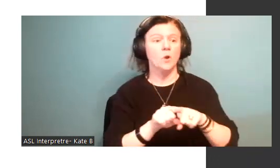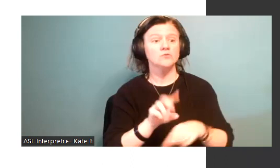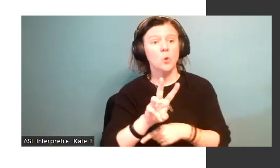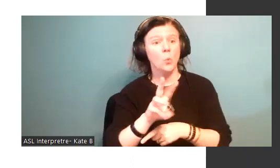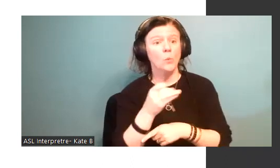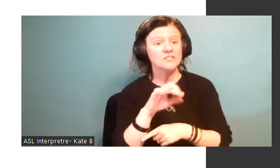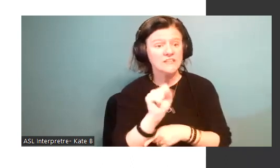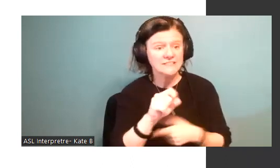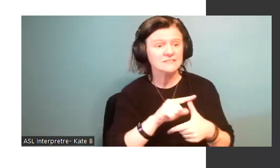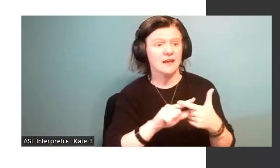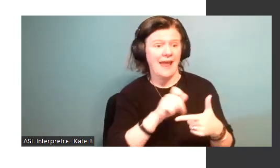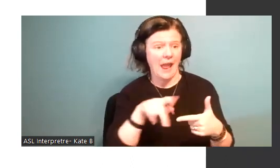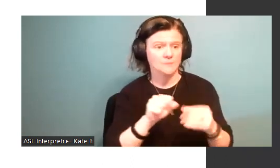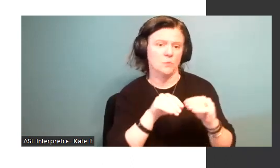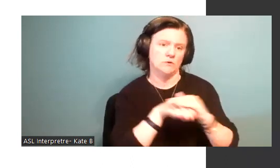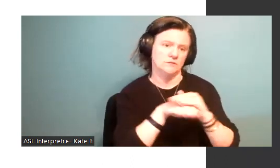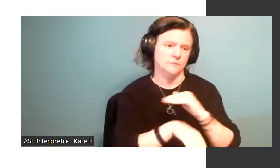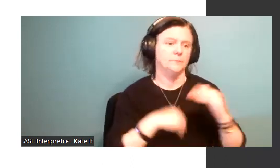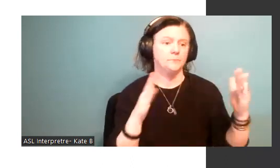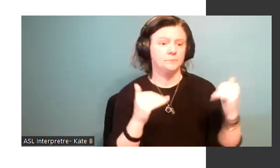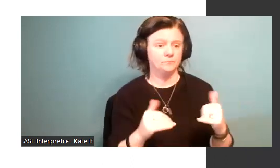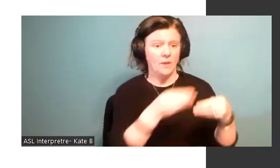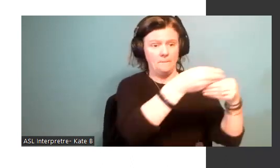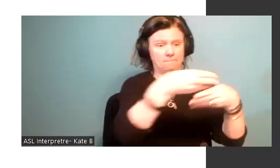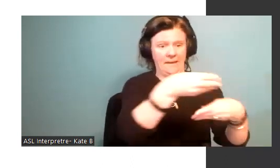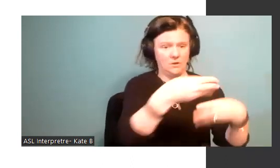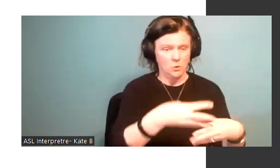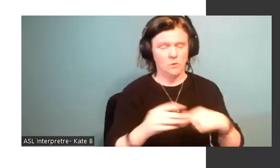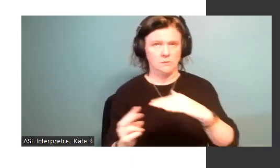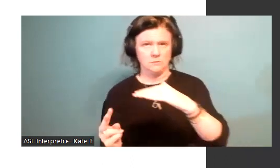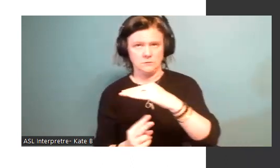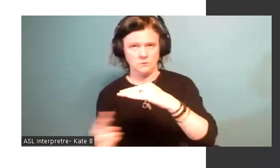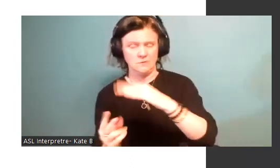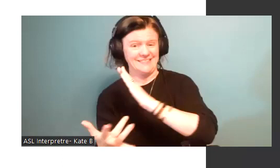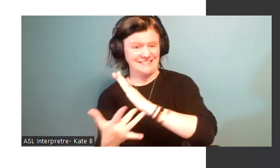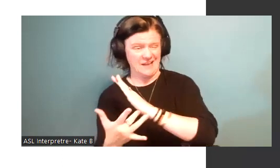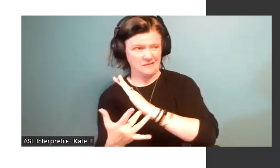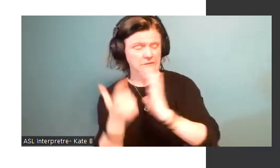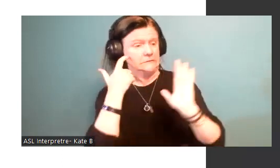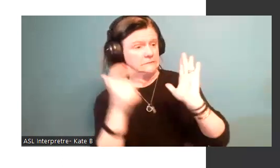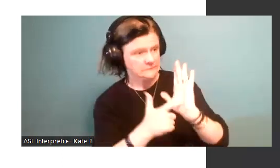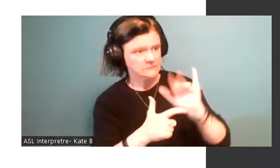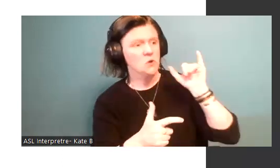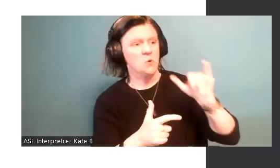dialogues, pop-ups, things of that nature. It can help make widgets and apps more accessible.